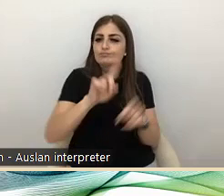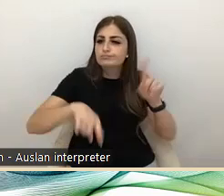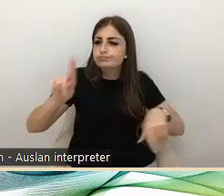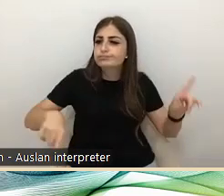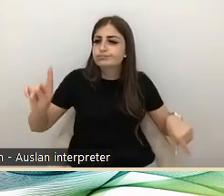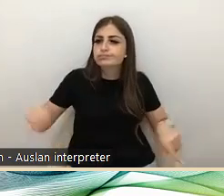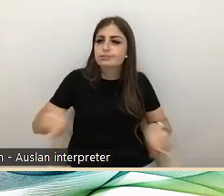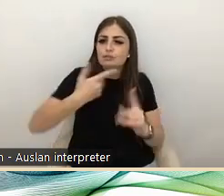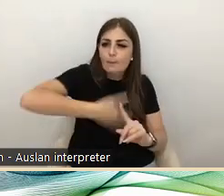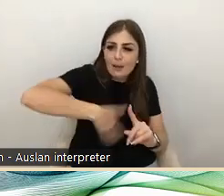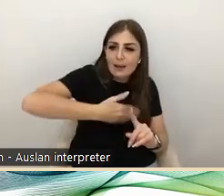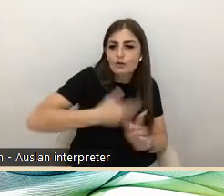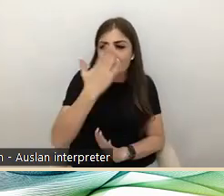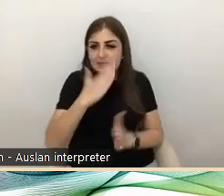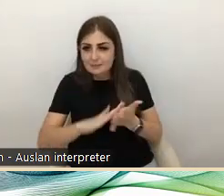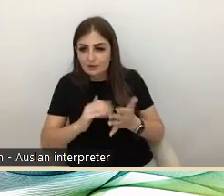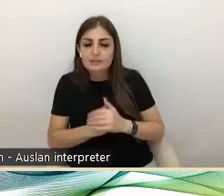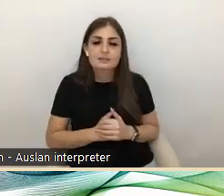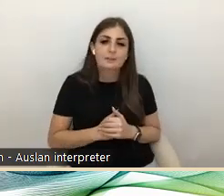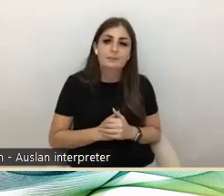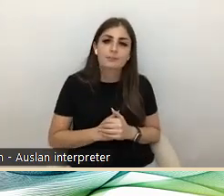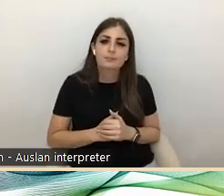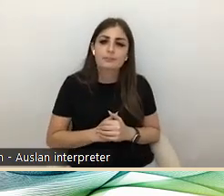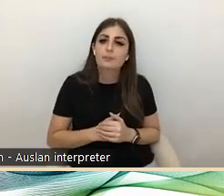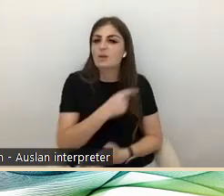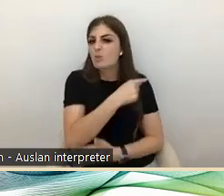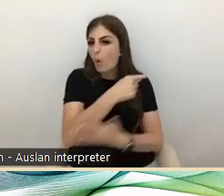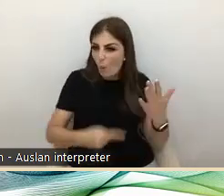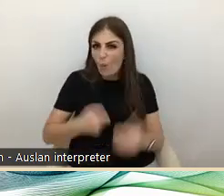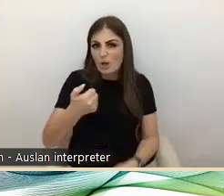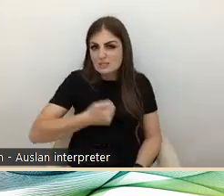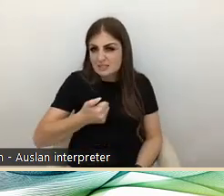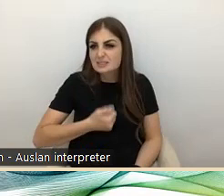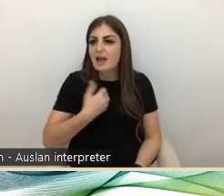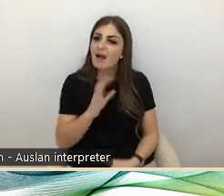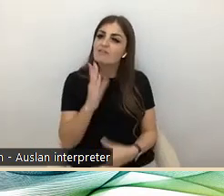backgrounds and experiences, and all of them have current involvement in the disability